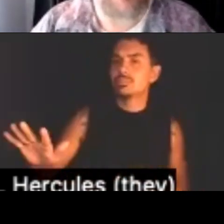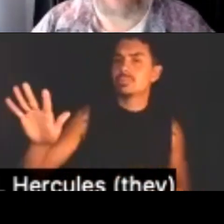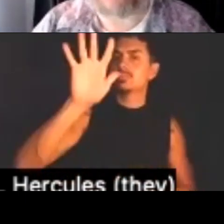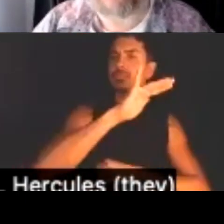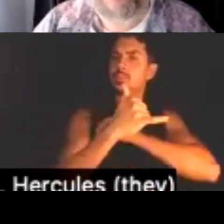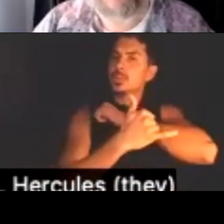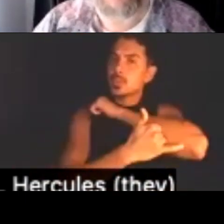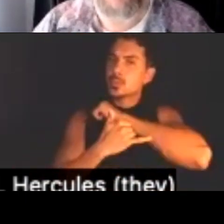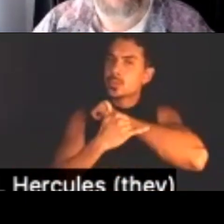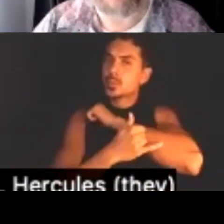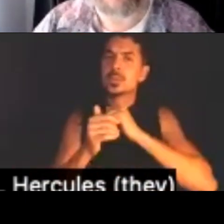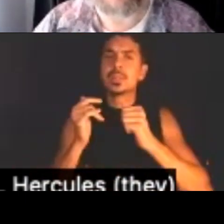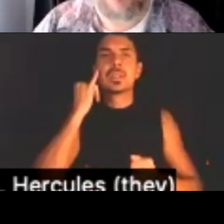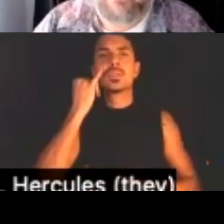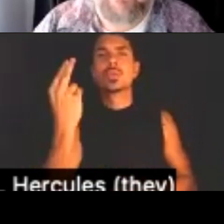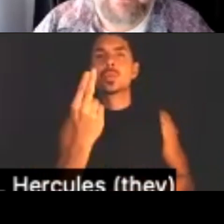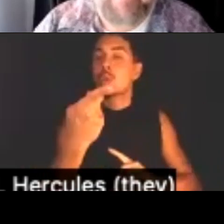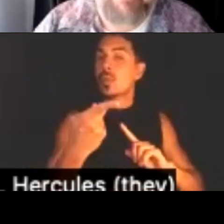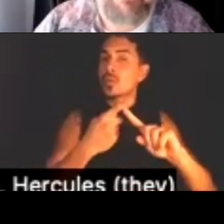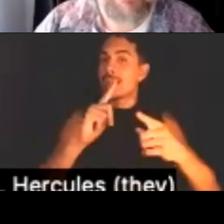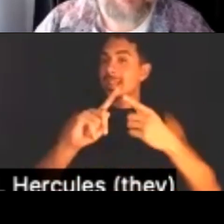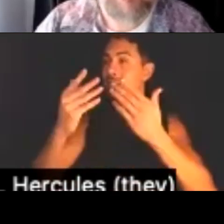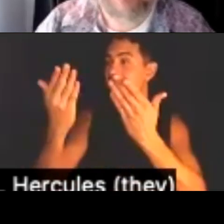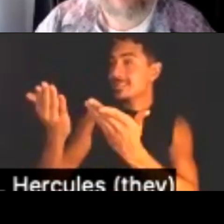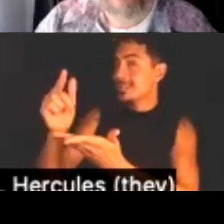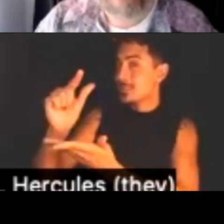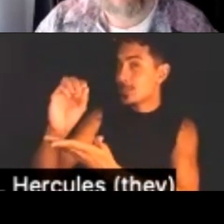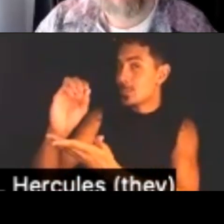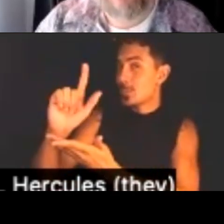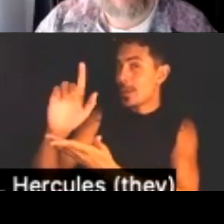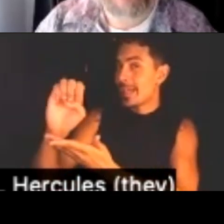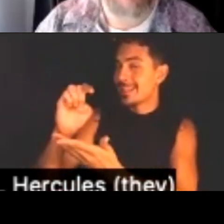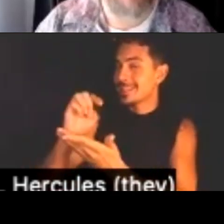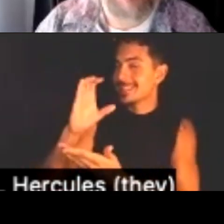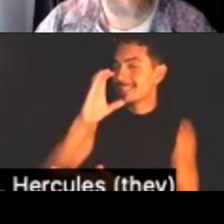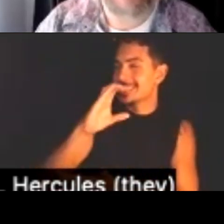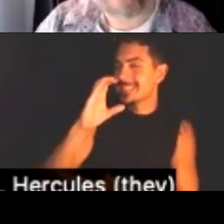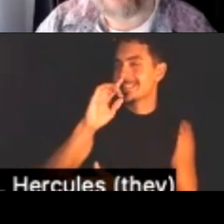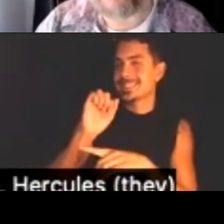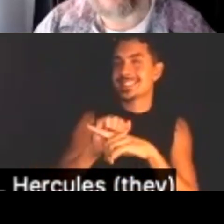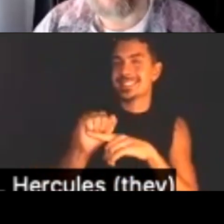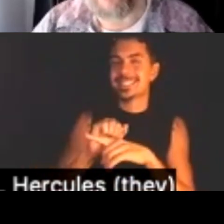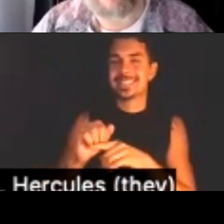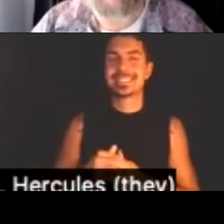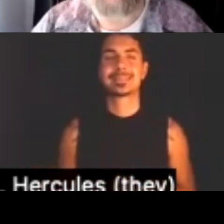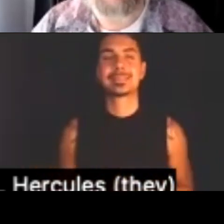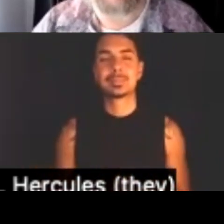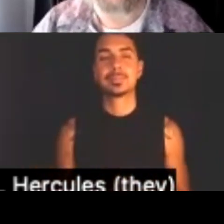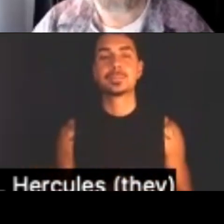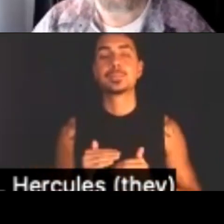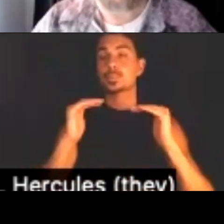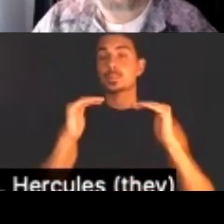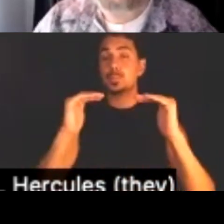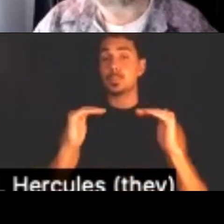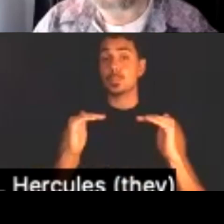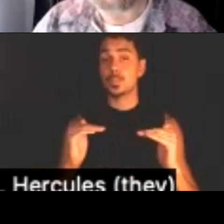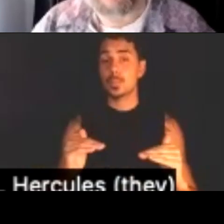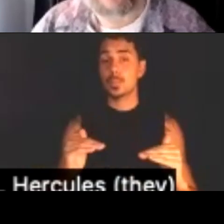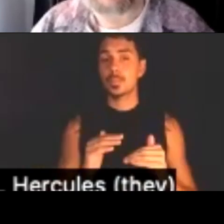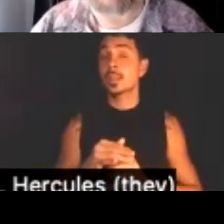your friend Google to to look for them. There may be some lack of institutional support for accessing trainings.